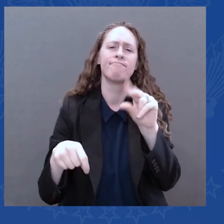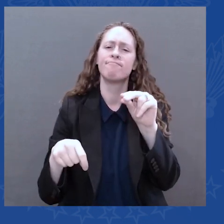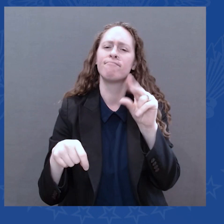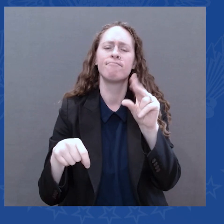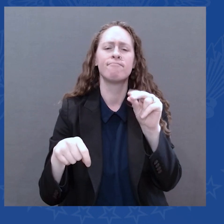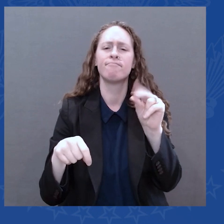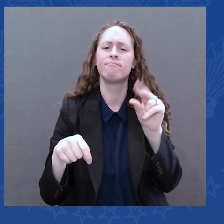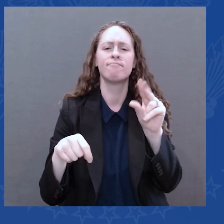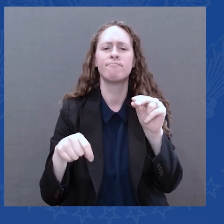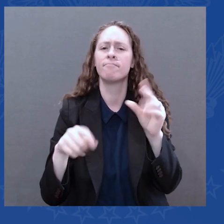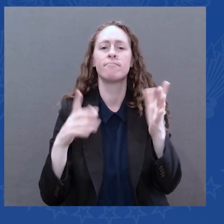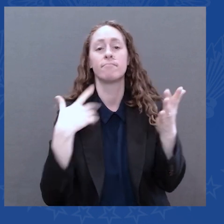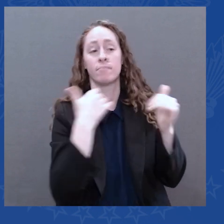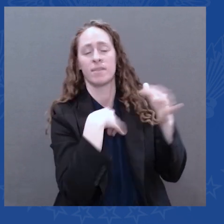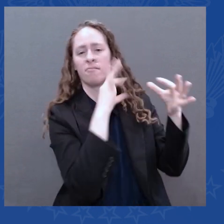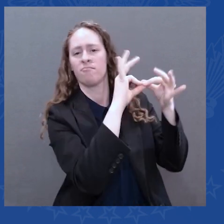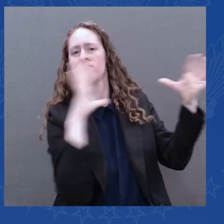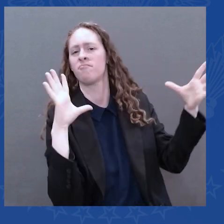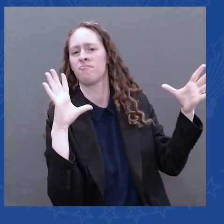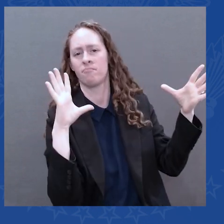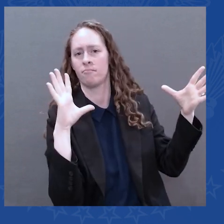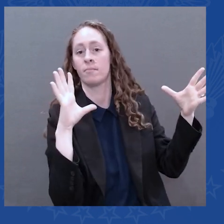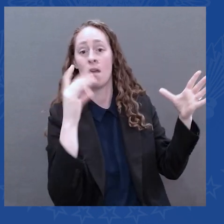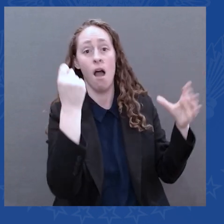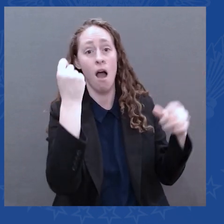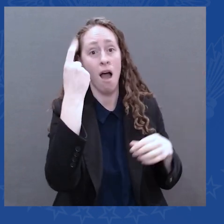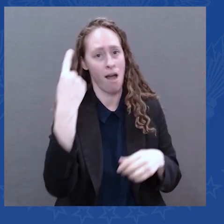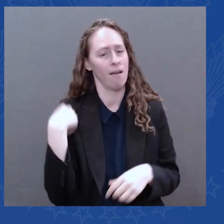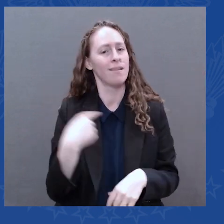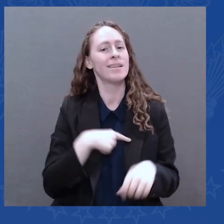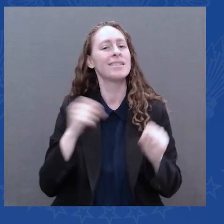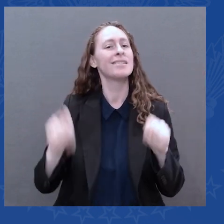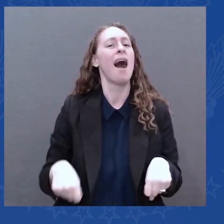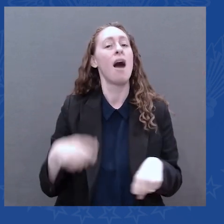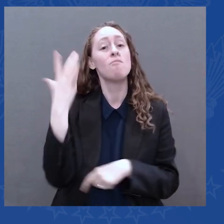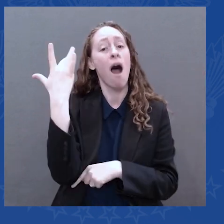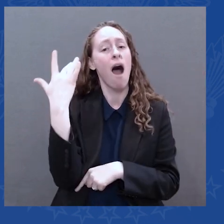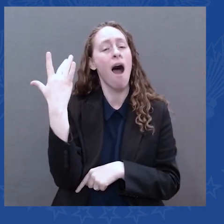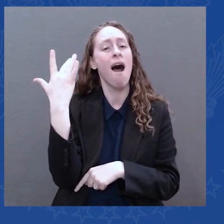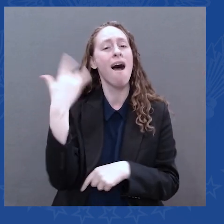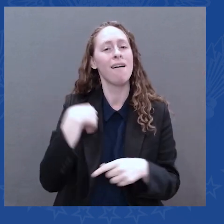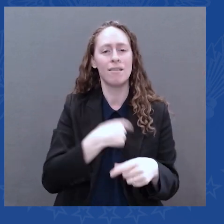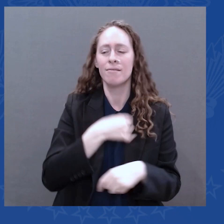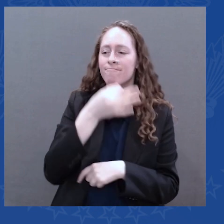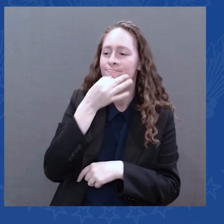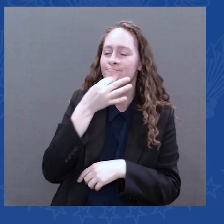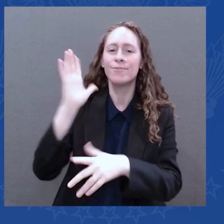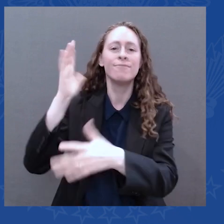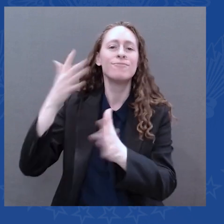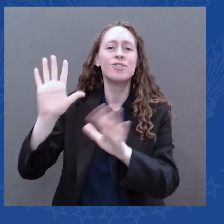is a net energy exporter of energy, with a strong domestic industry. And the United States welcomed the European Union's